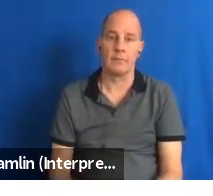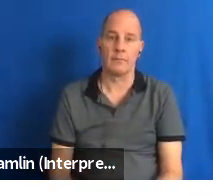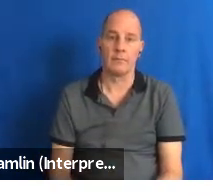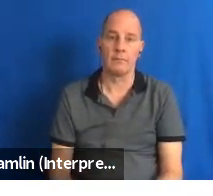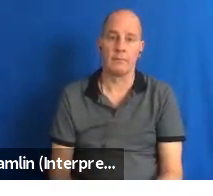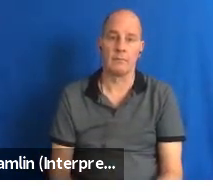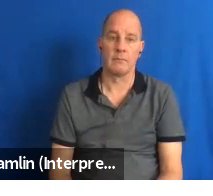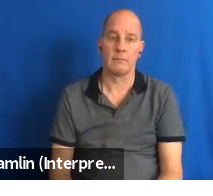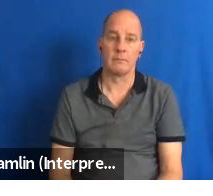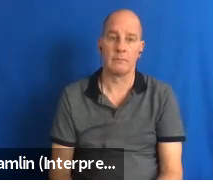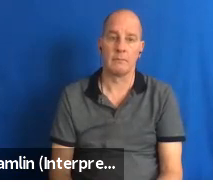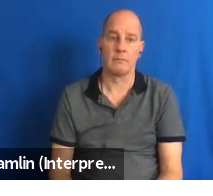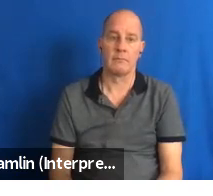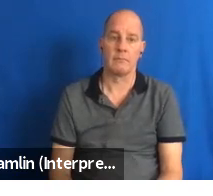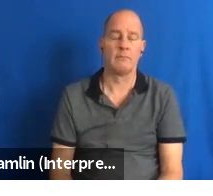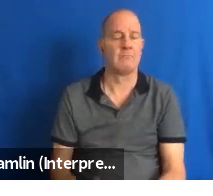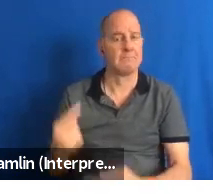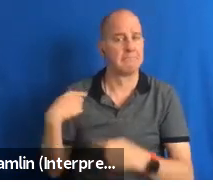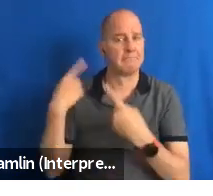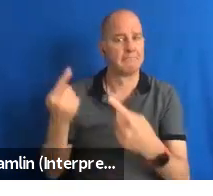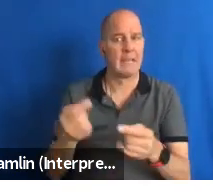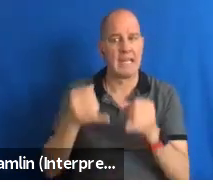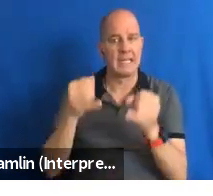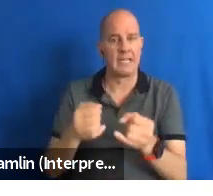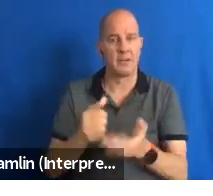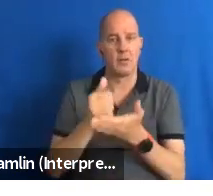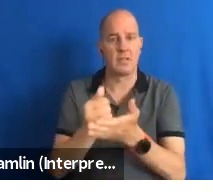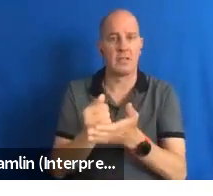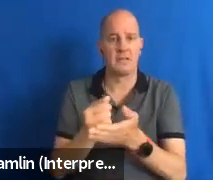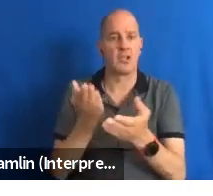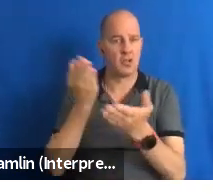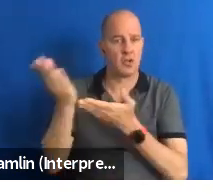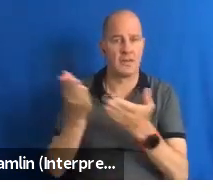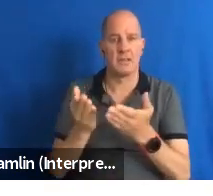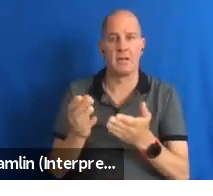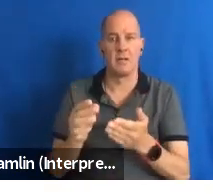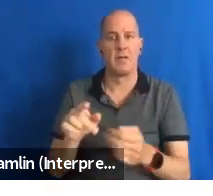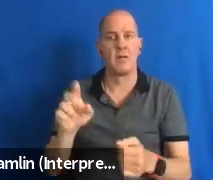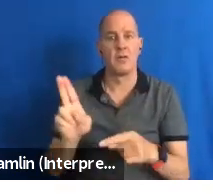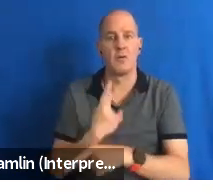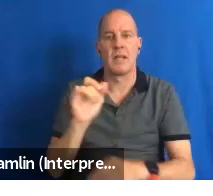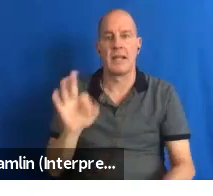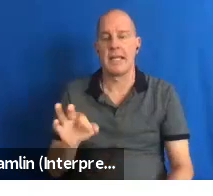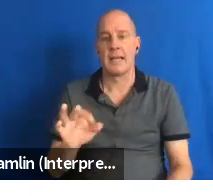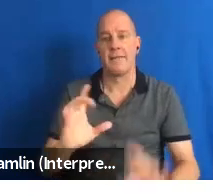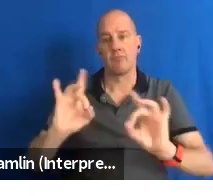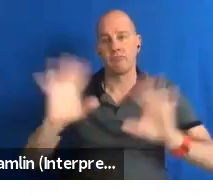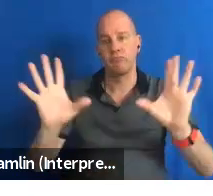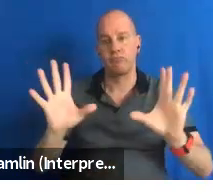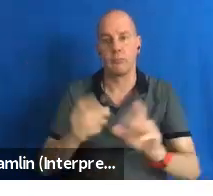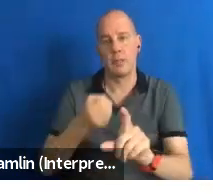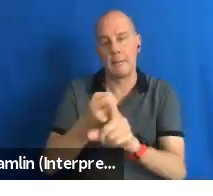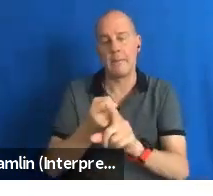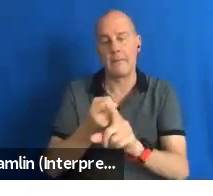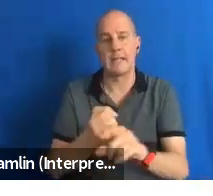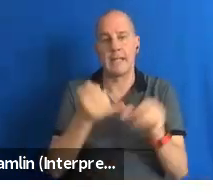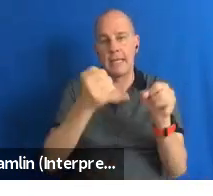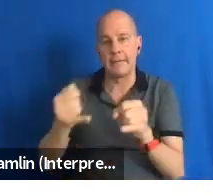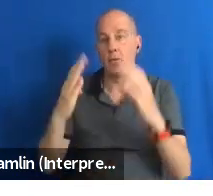individual assistance services are utilized when a disaster affects an individual's house or personal